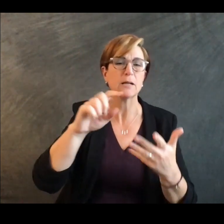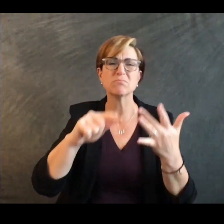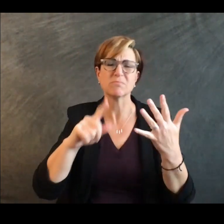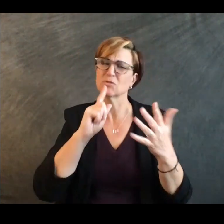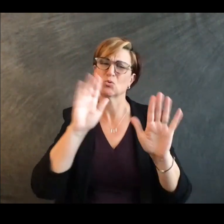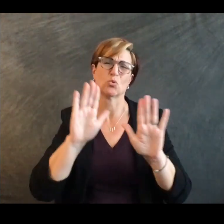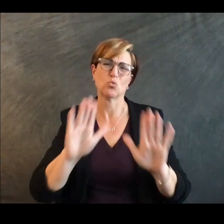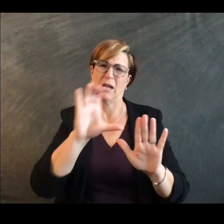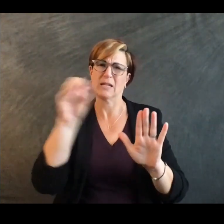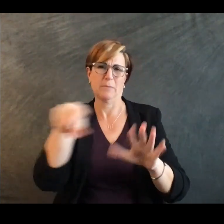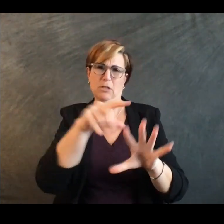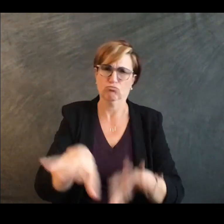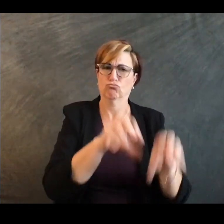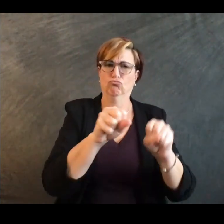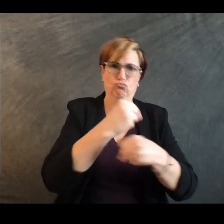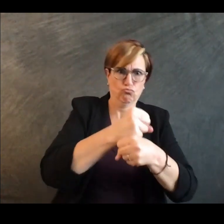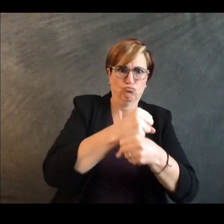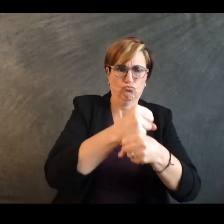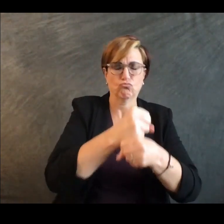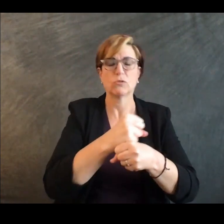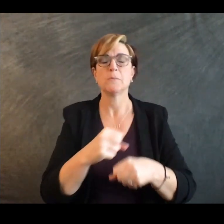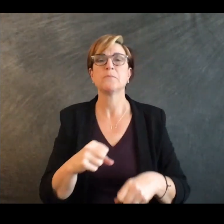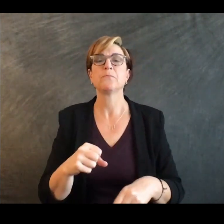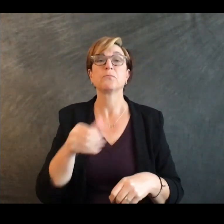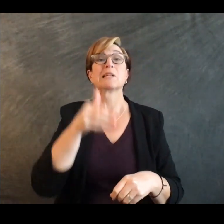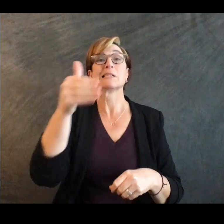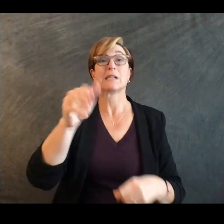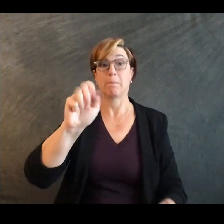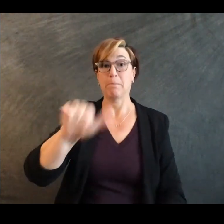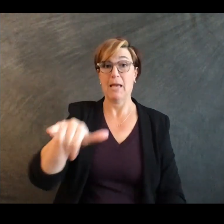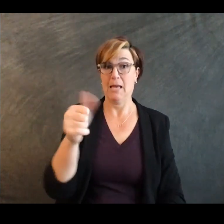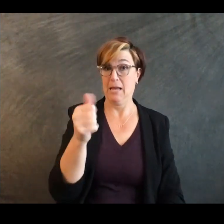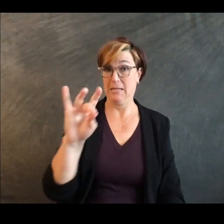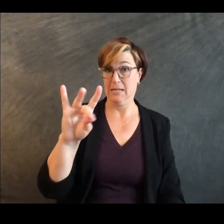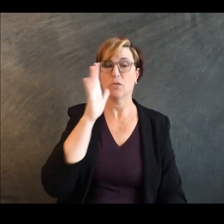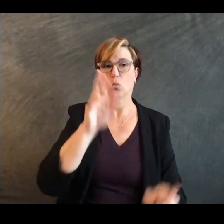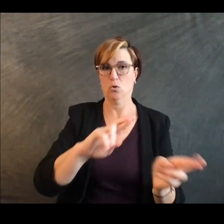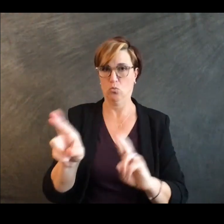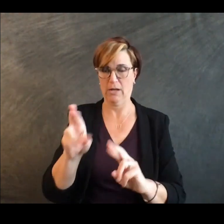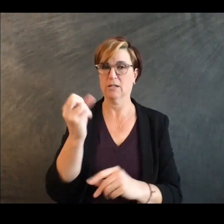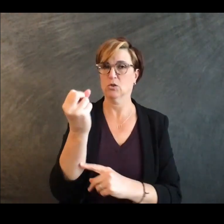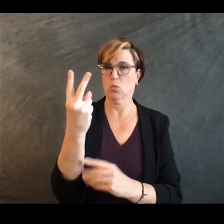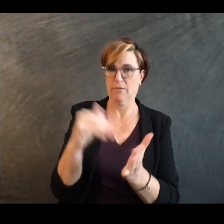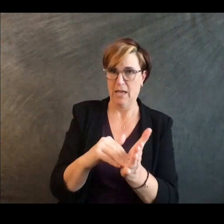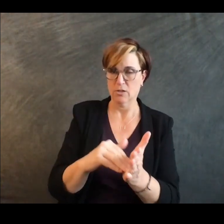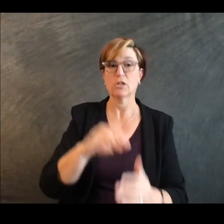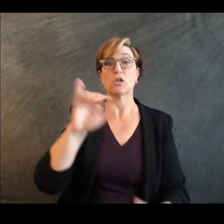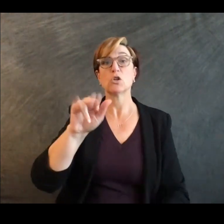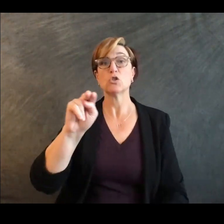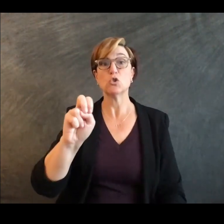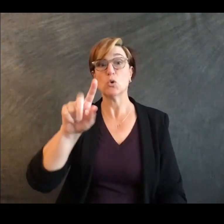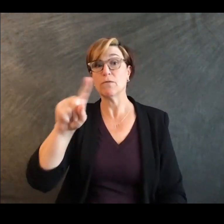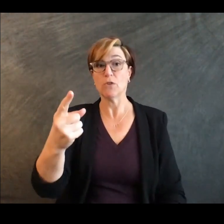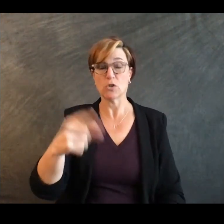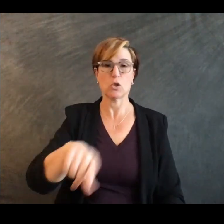are doing it on may 18th we have 12,000 on June 1st we have 20,000 on June 29th